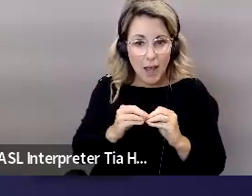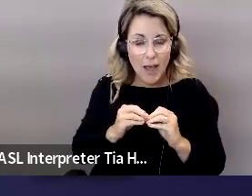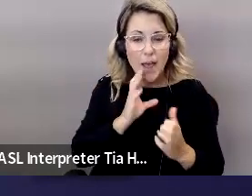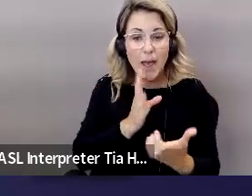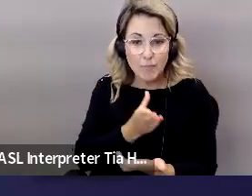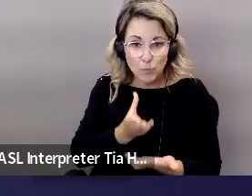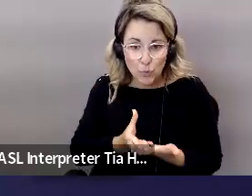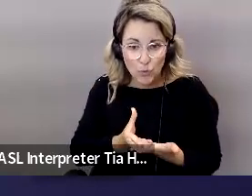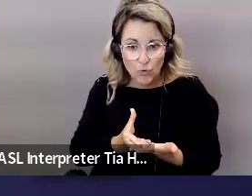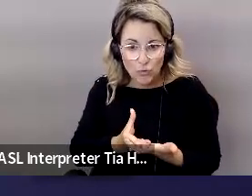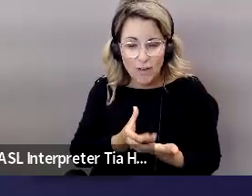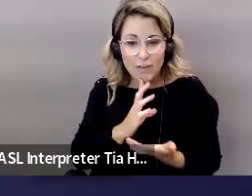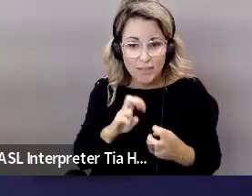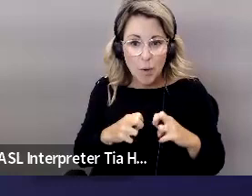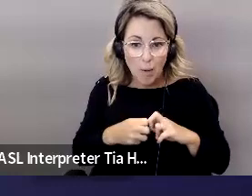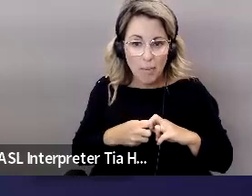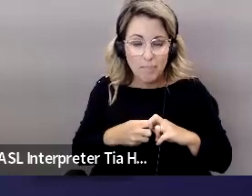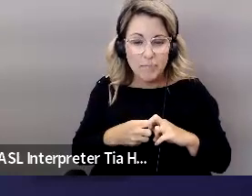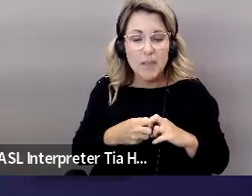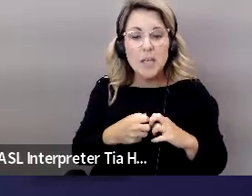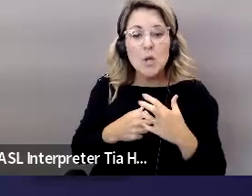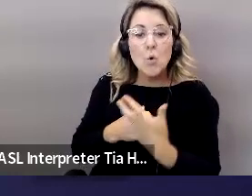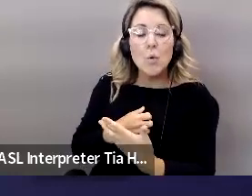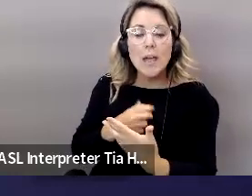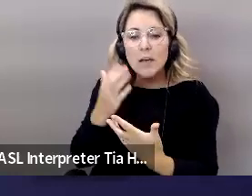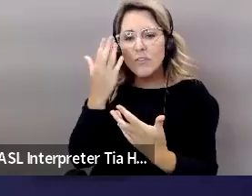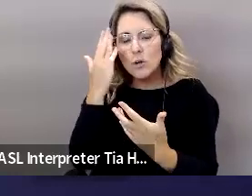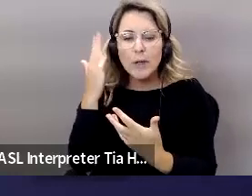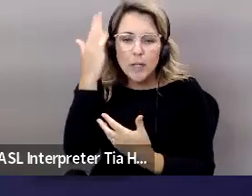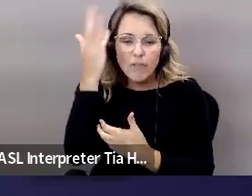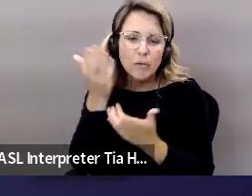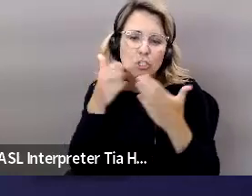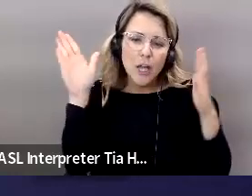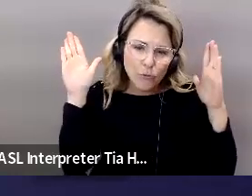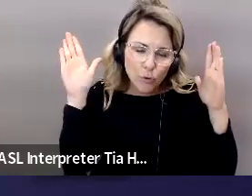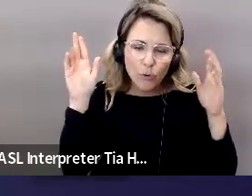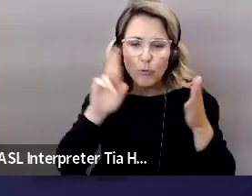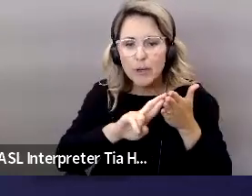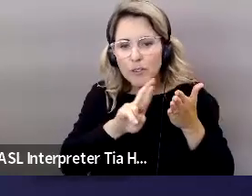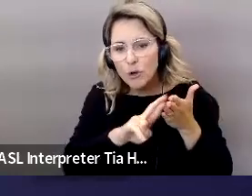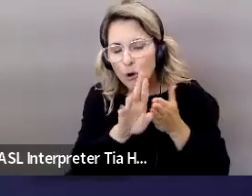we can say that we know from general research across the country or across the international